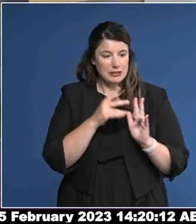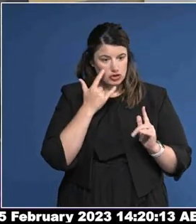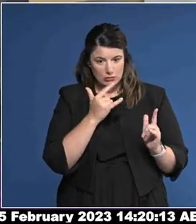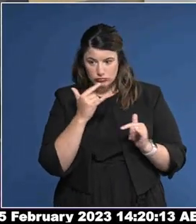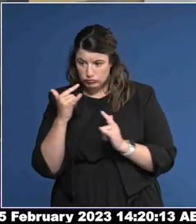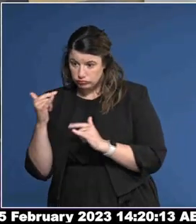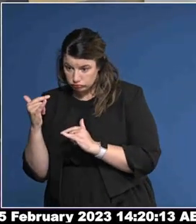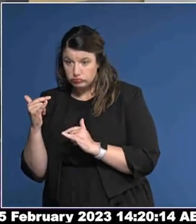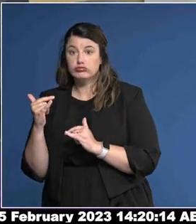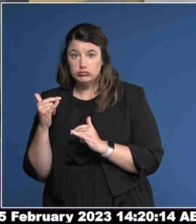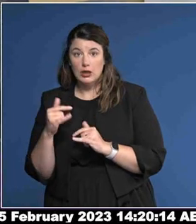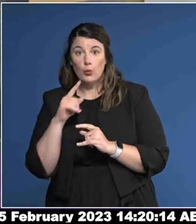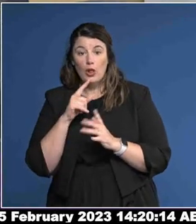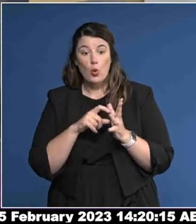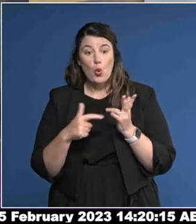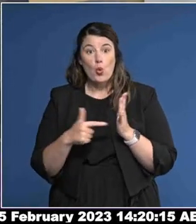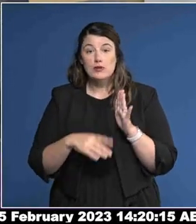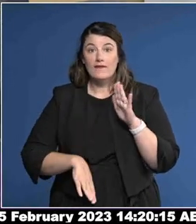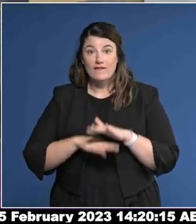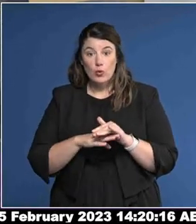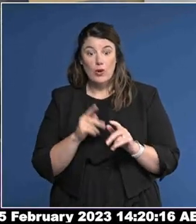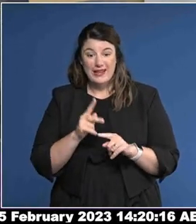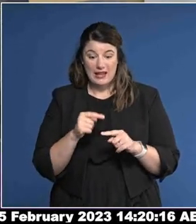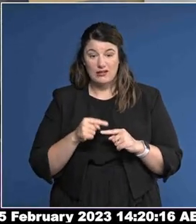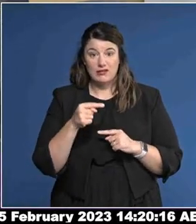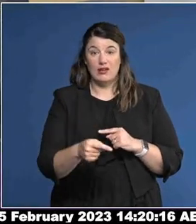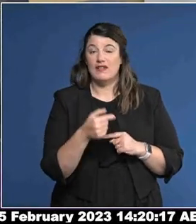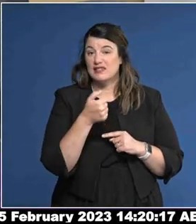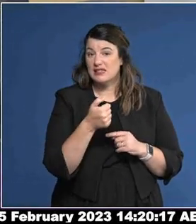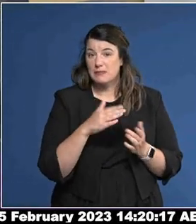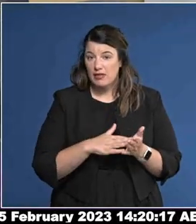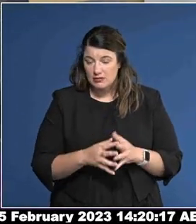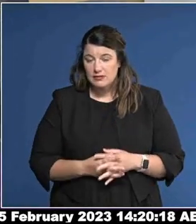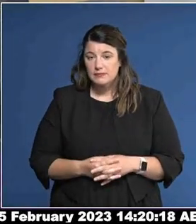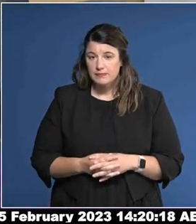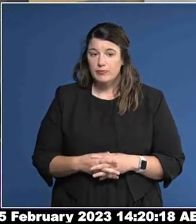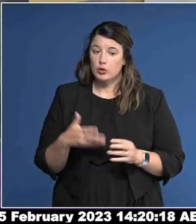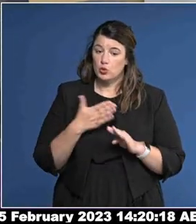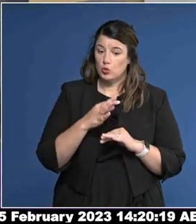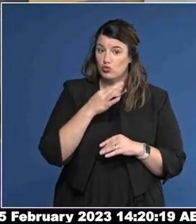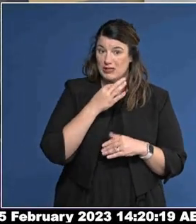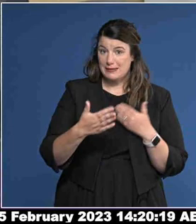full audit again in about four or five months' time. We have put in place a new risk management policy, a new risk management framework.